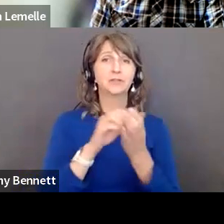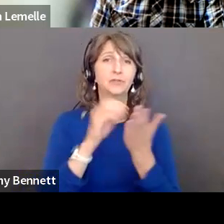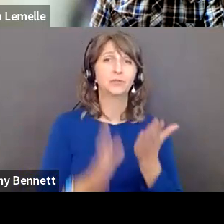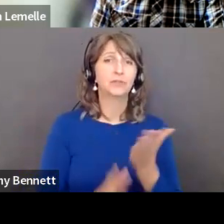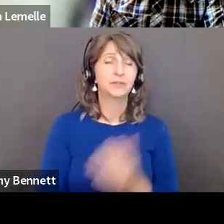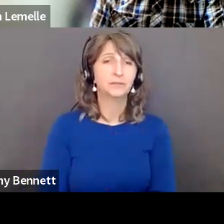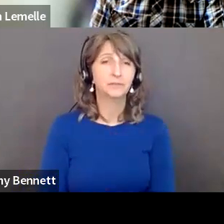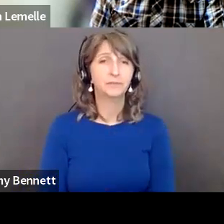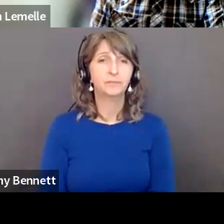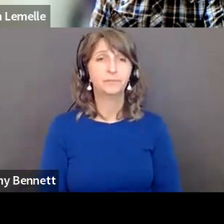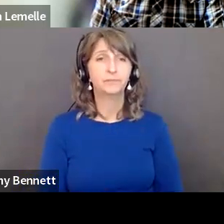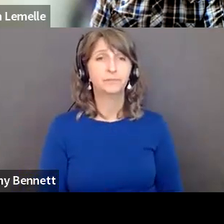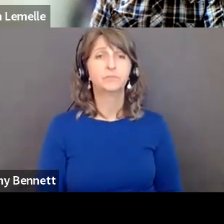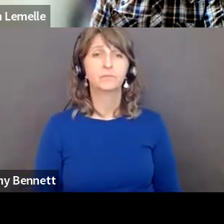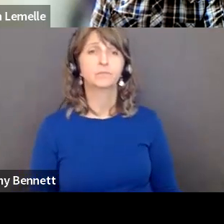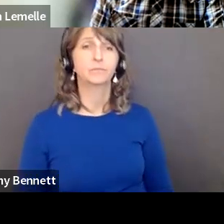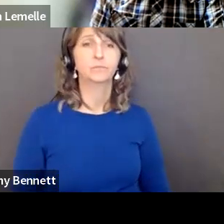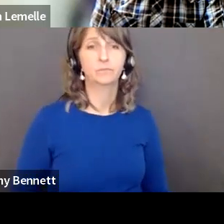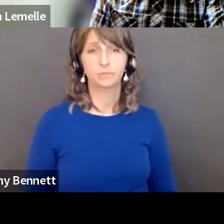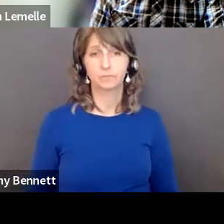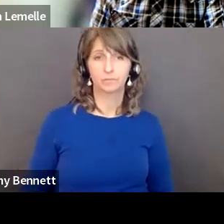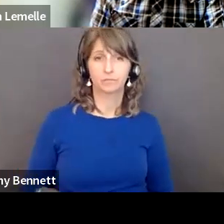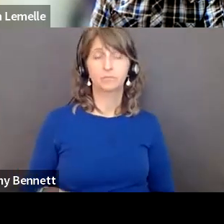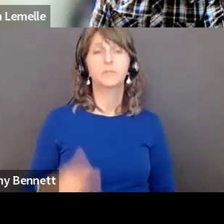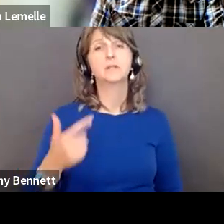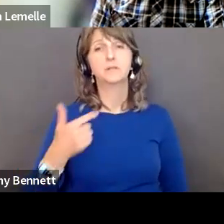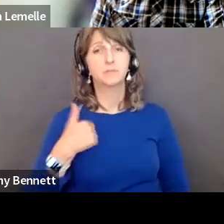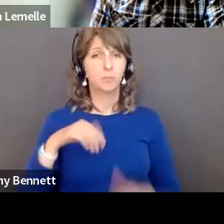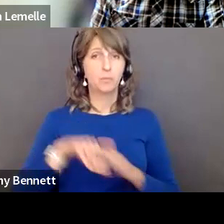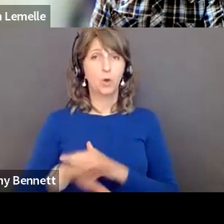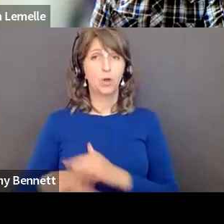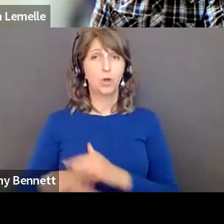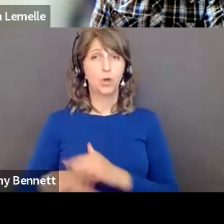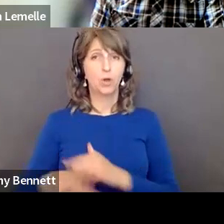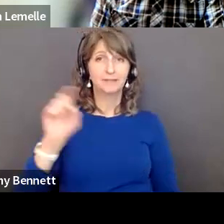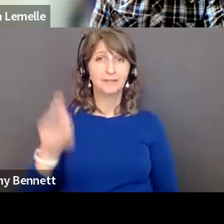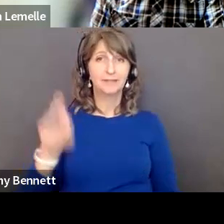Well, for me, I grew up, born in Texas. So I had the, What's it called?